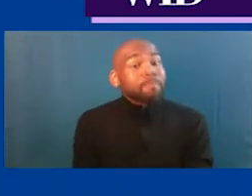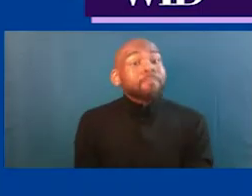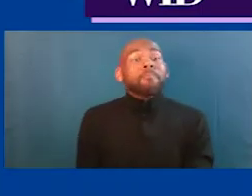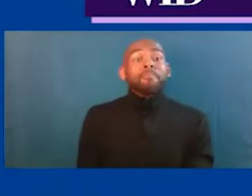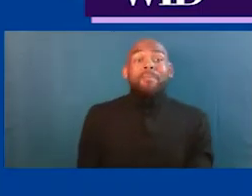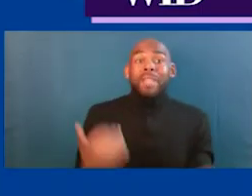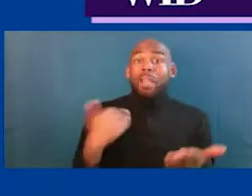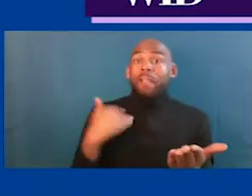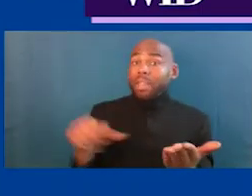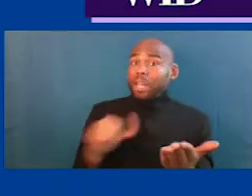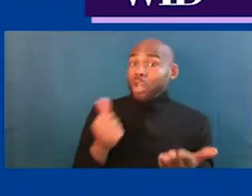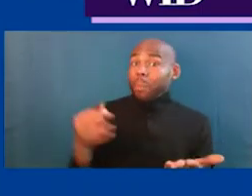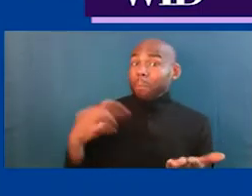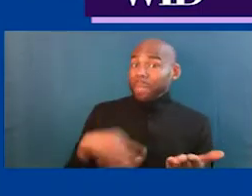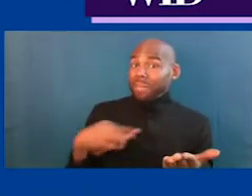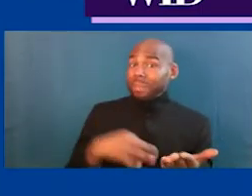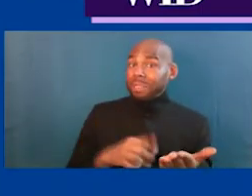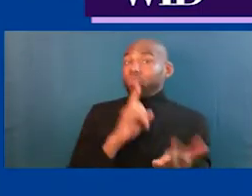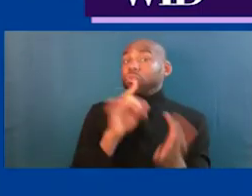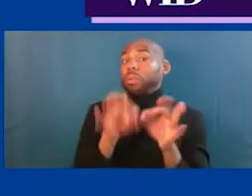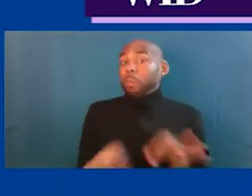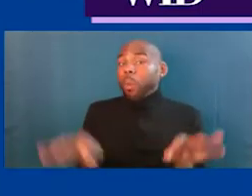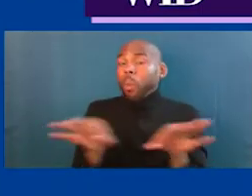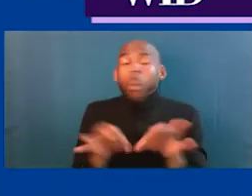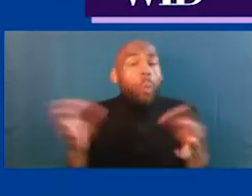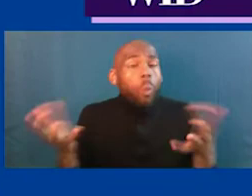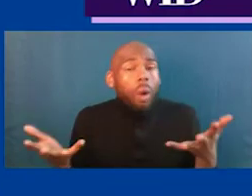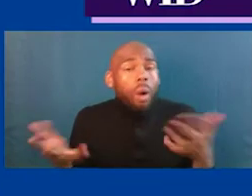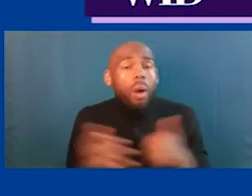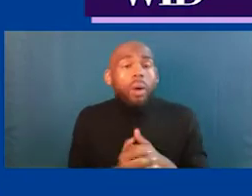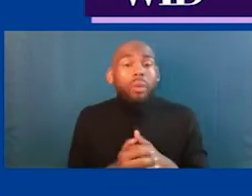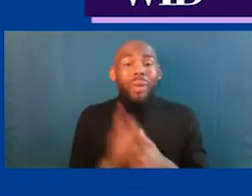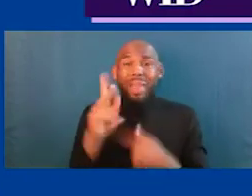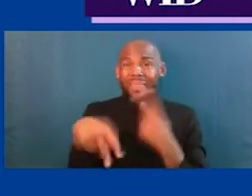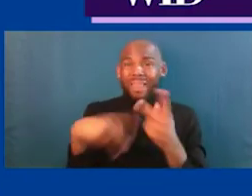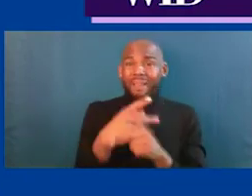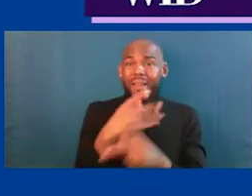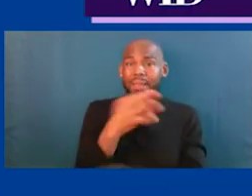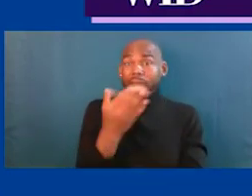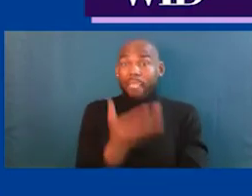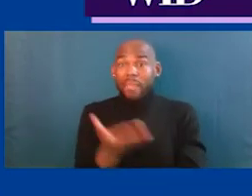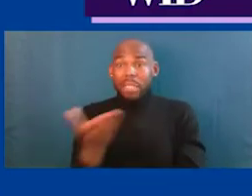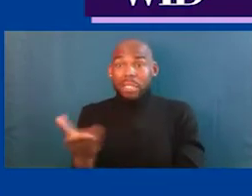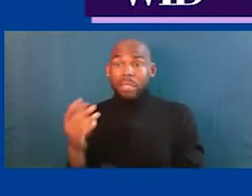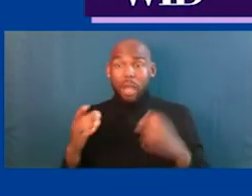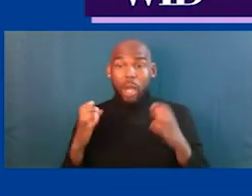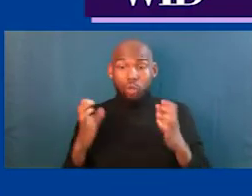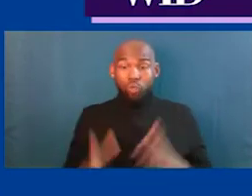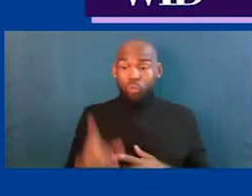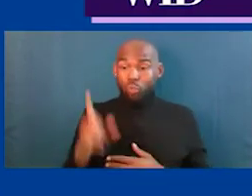There's another benefit that is actually important, and that is, the kinds of things that customers need